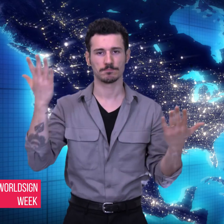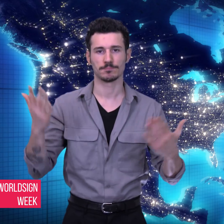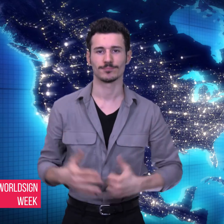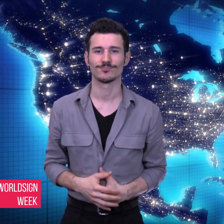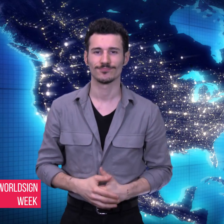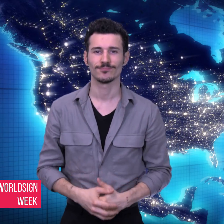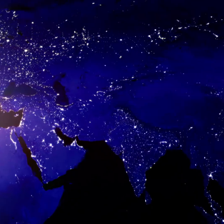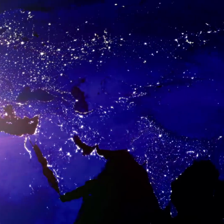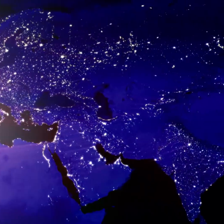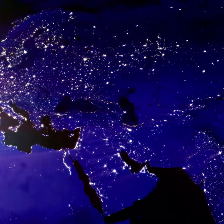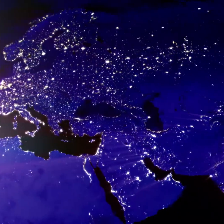trial.